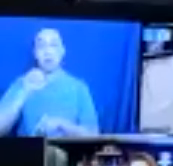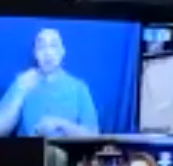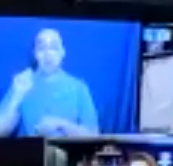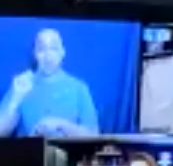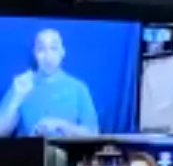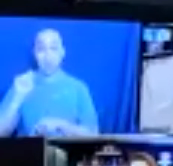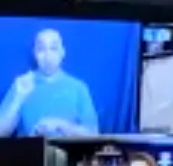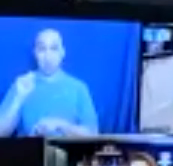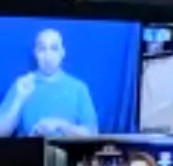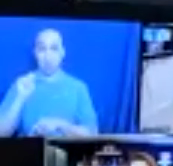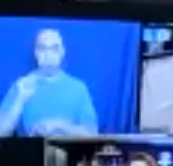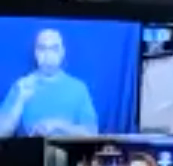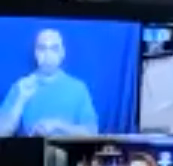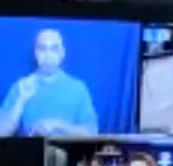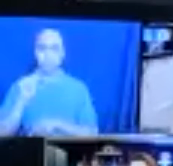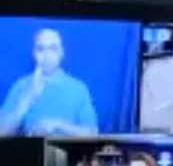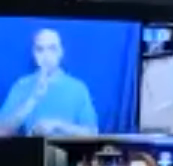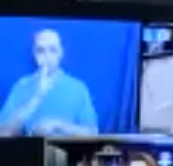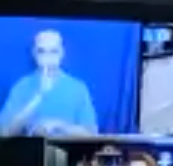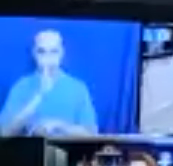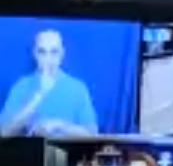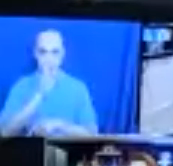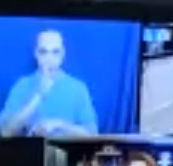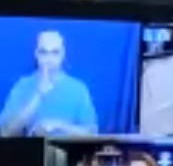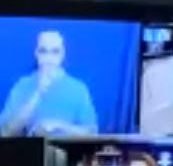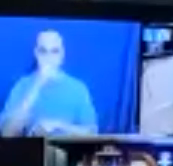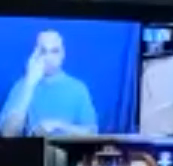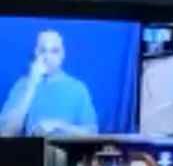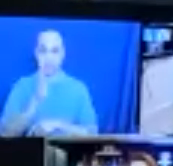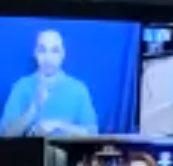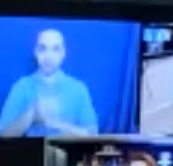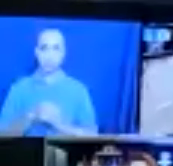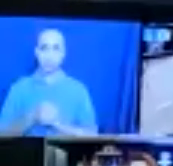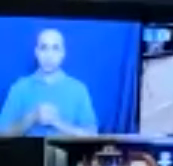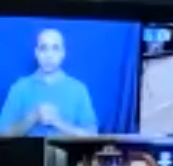THIS IS MY LITTLE MAT WHERE I HAVE DRAWN THE STAR.